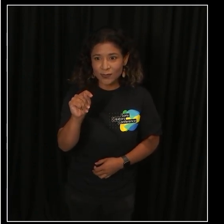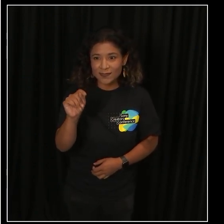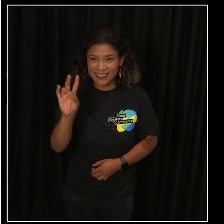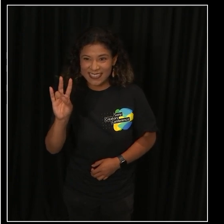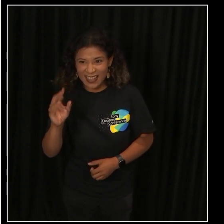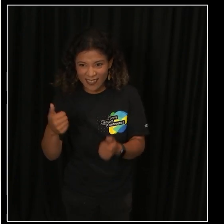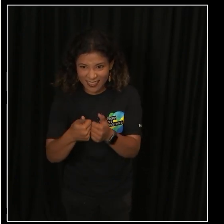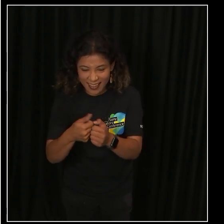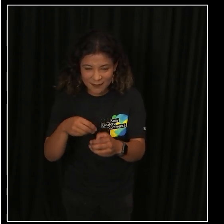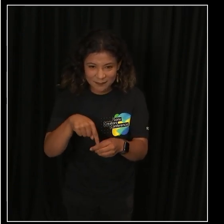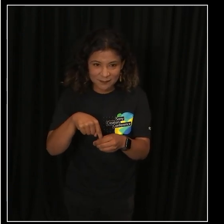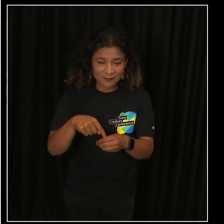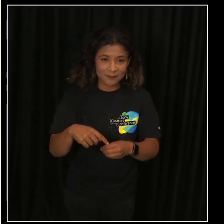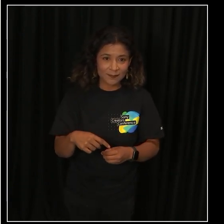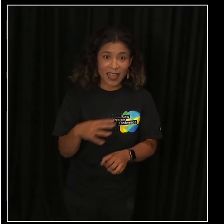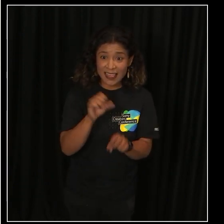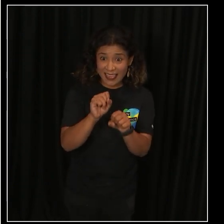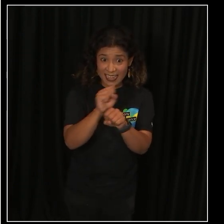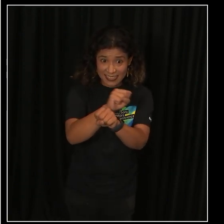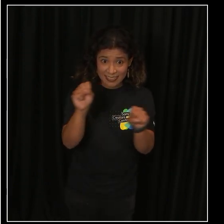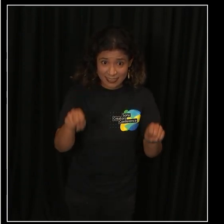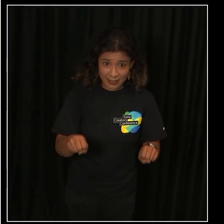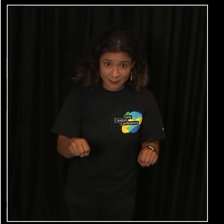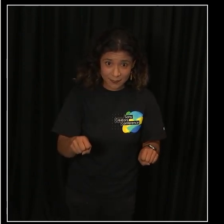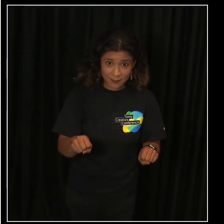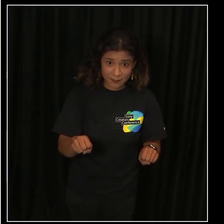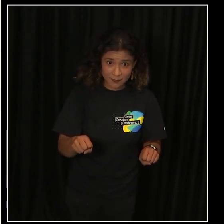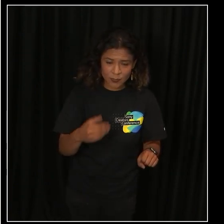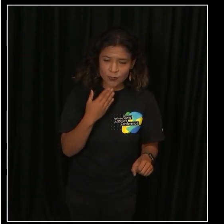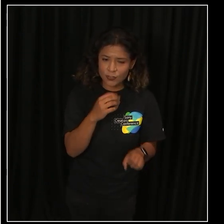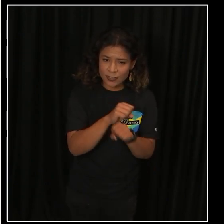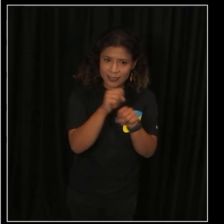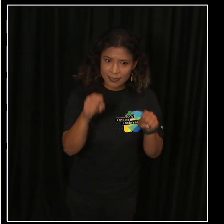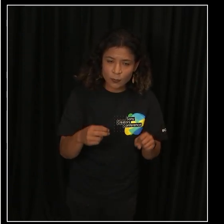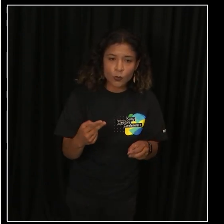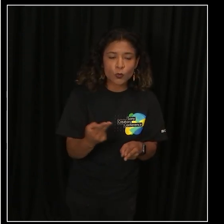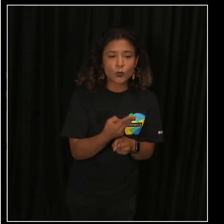Our rendering system is a forward rendering system using physically based of rendering